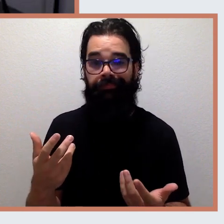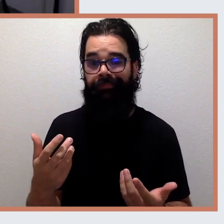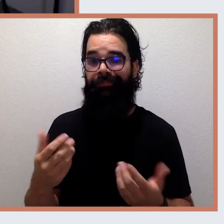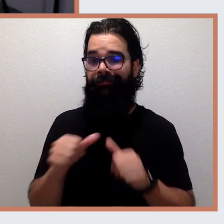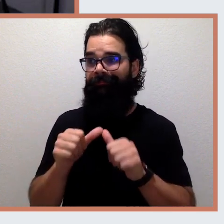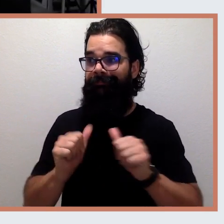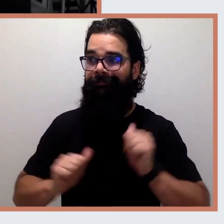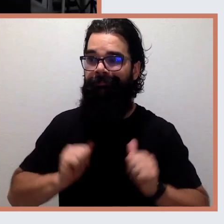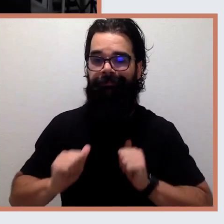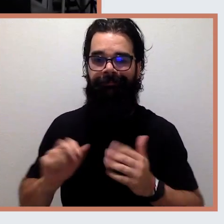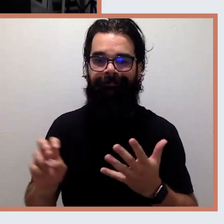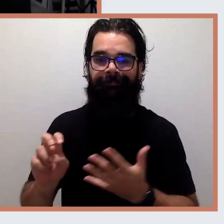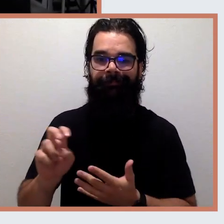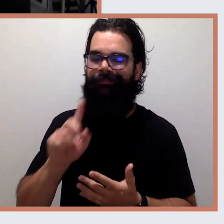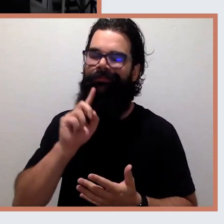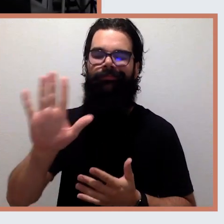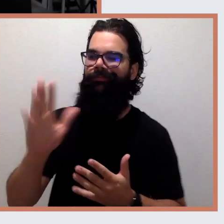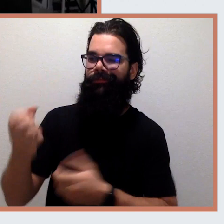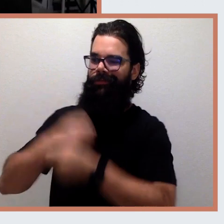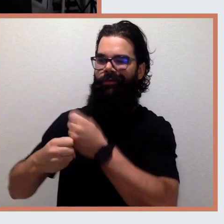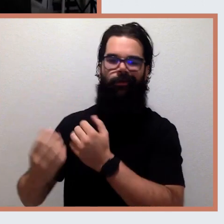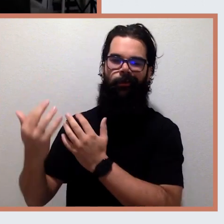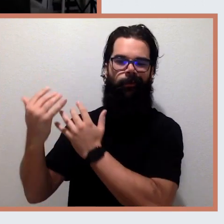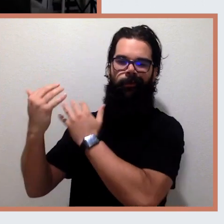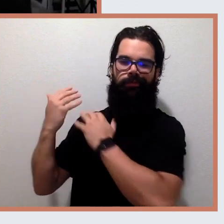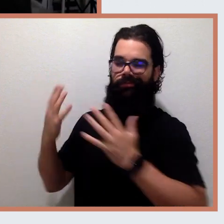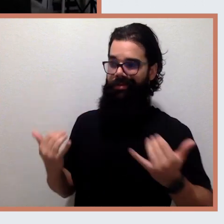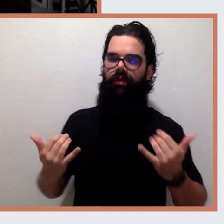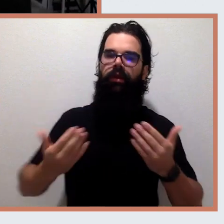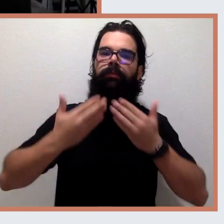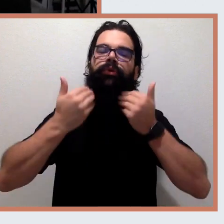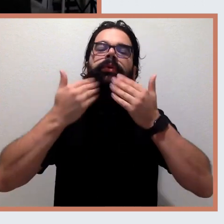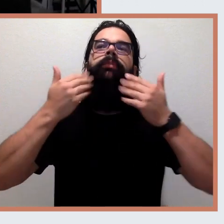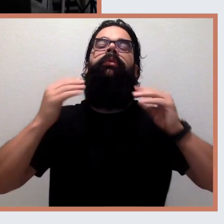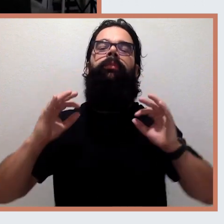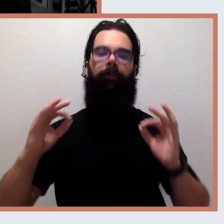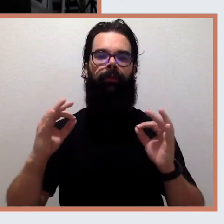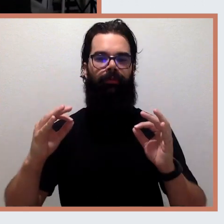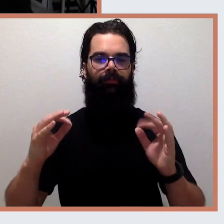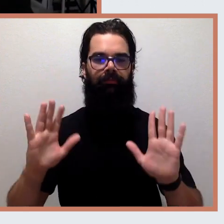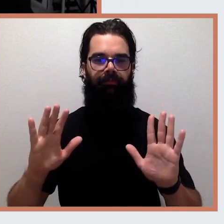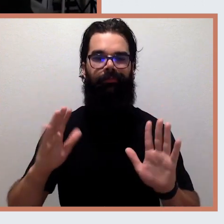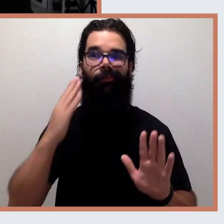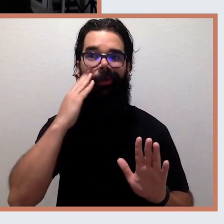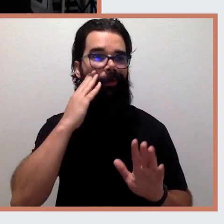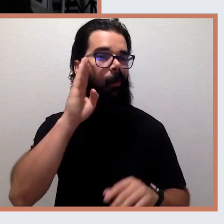and you got to make a living as an actor, but this was years ago. Now it's gotten better to where it's like,